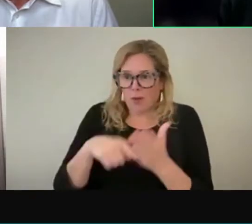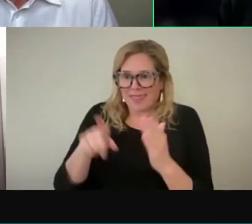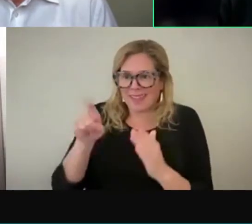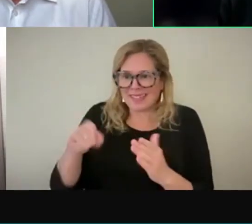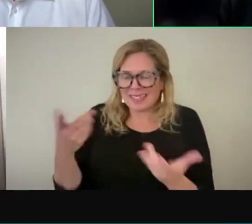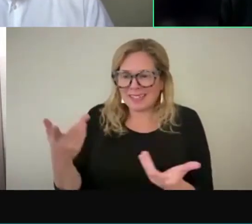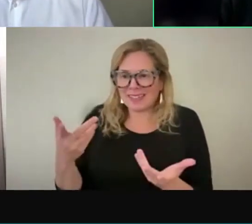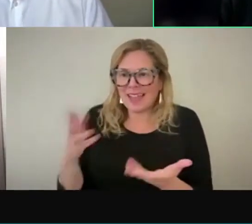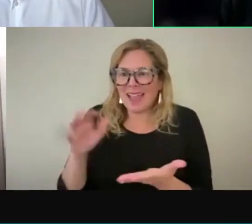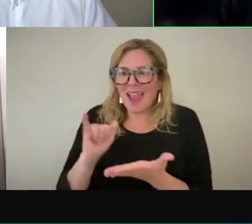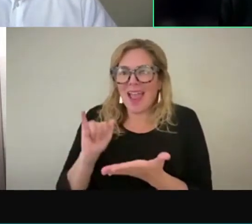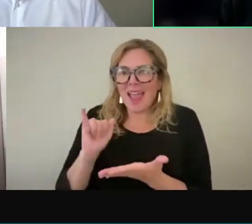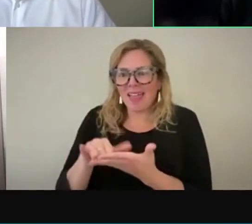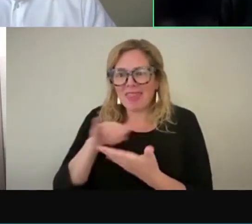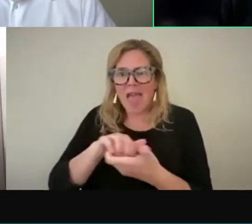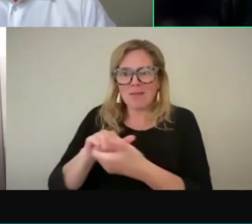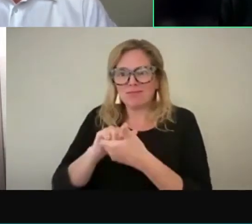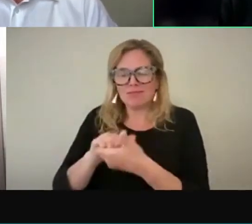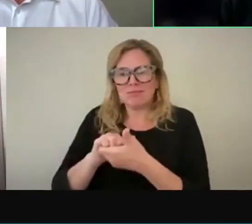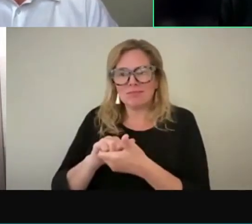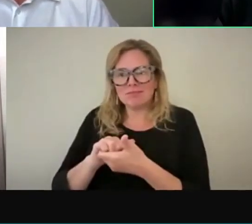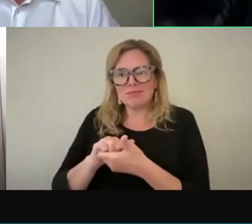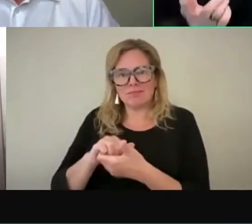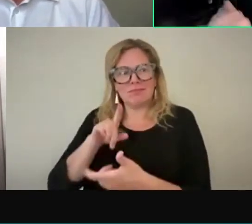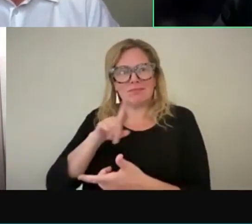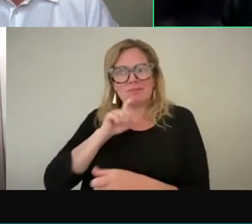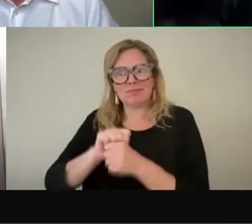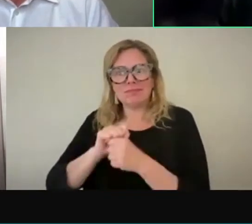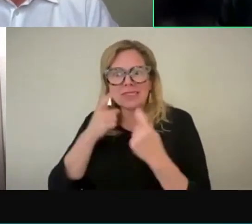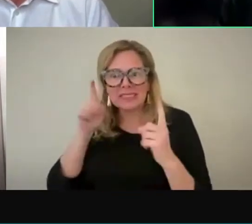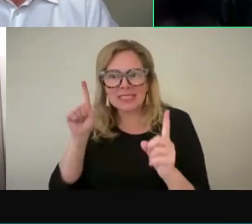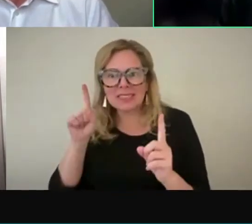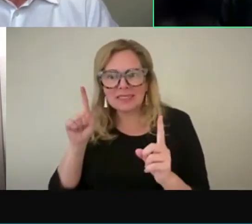be the difference between success and failure. I think that's the way Roy said it also is that